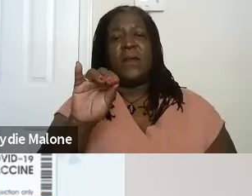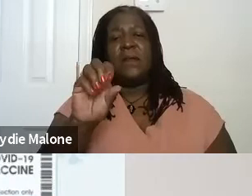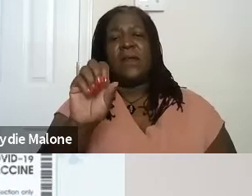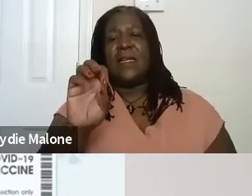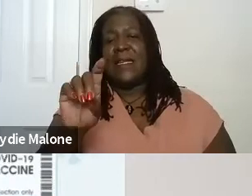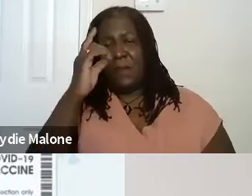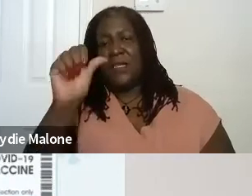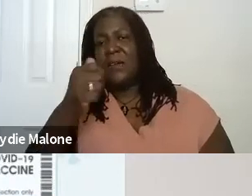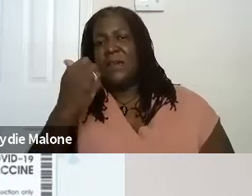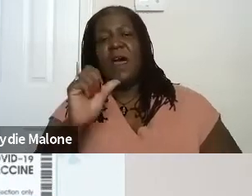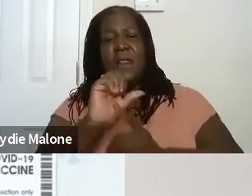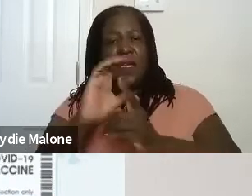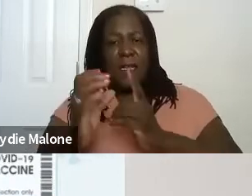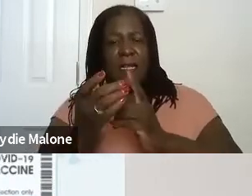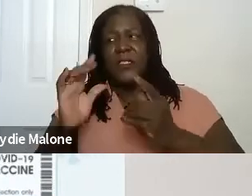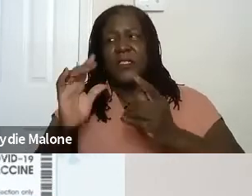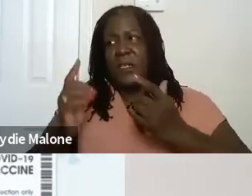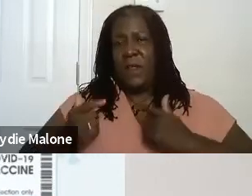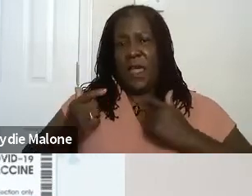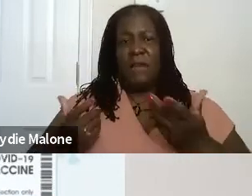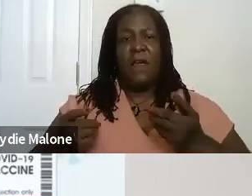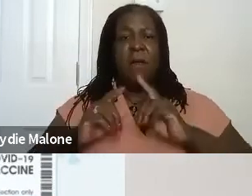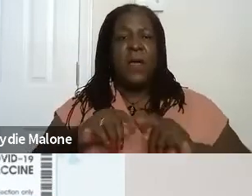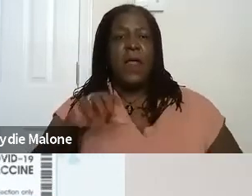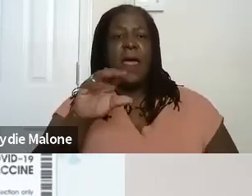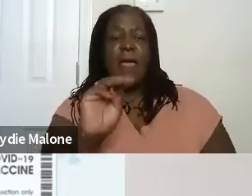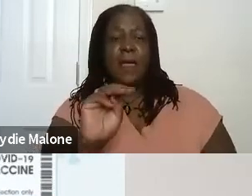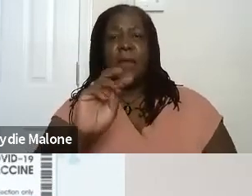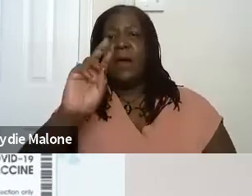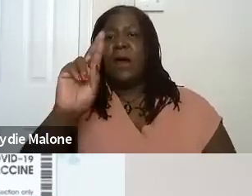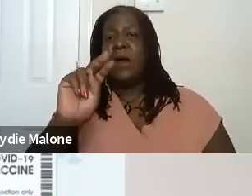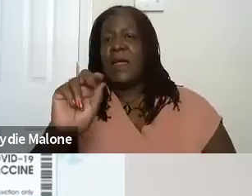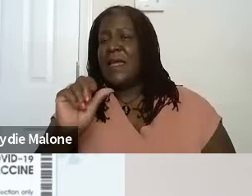I want everybody to know that messenger RNA vaccines aren't a brand new entity. This vaccine